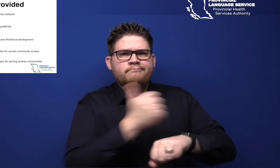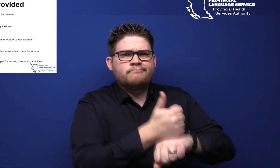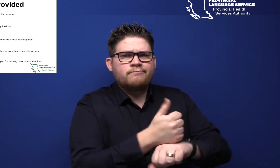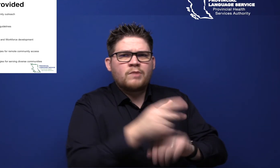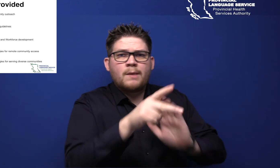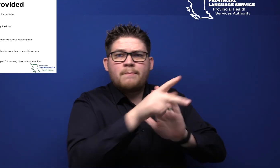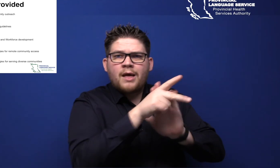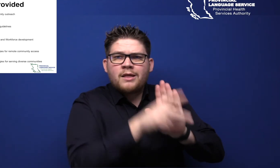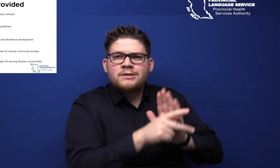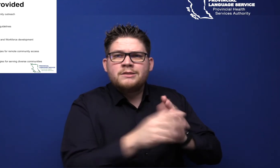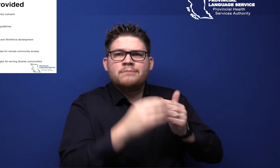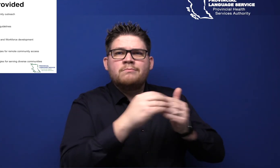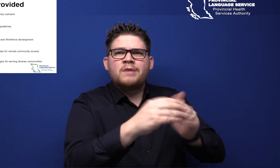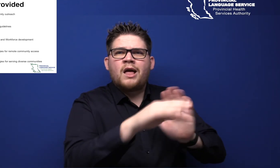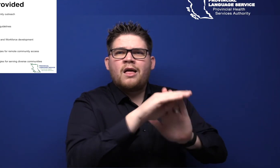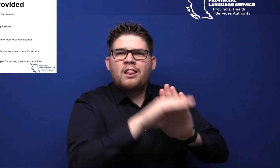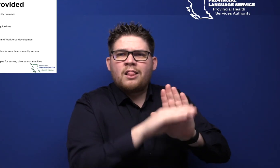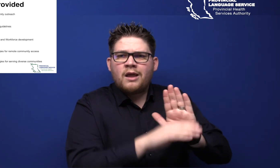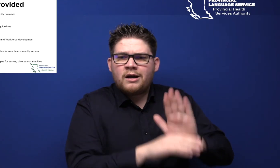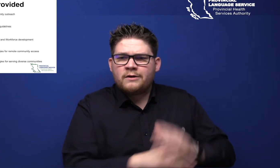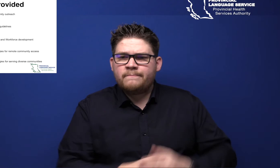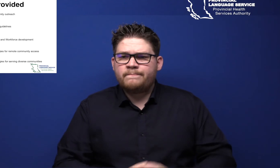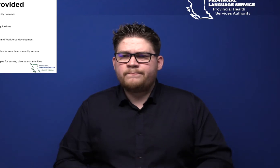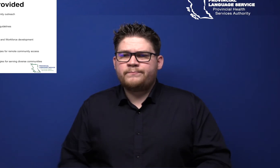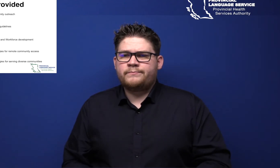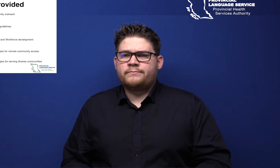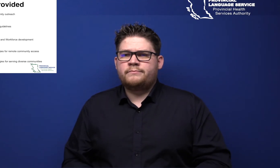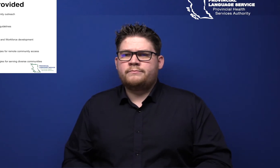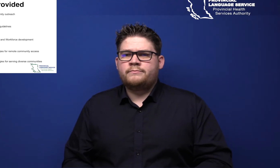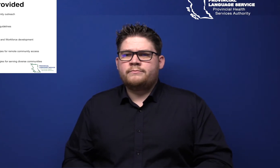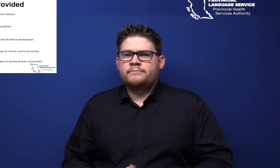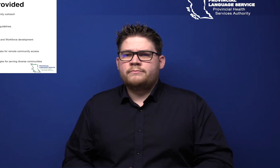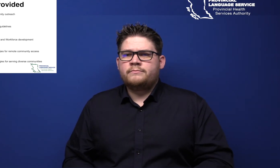ESTABLISHING POLICY GUIDELINES.